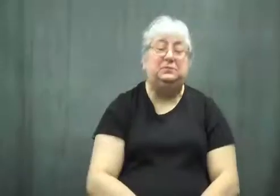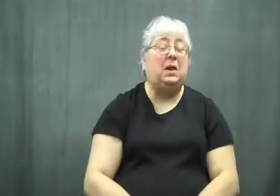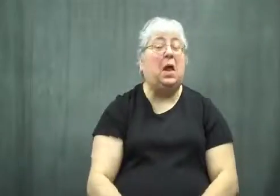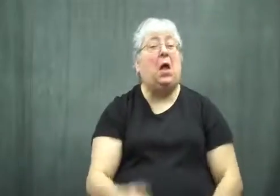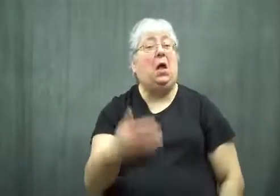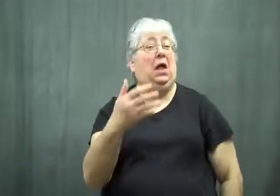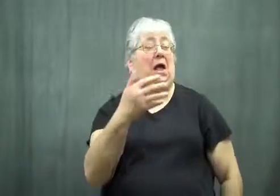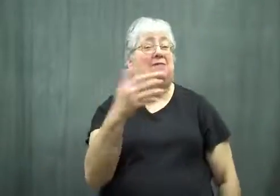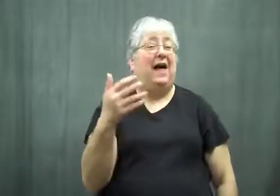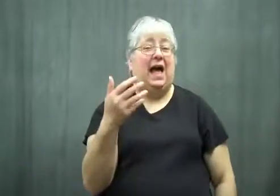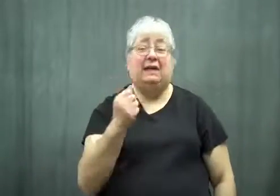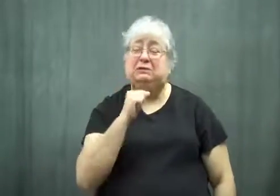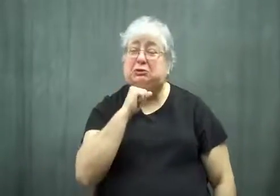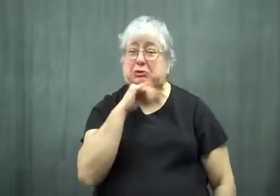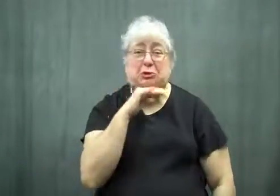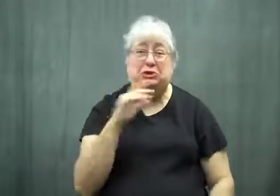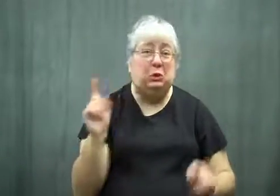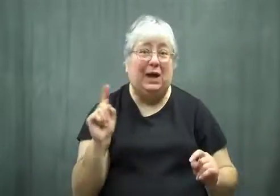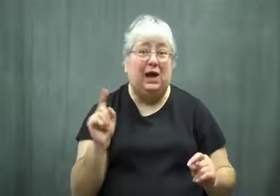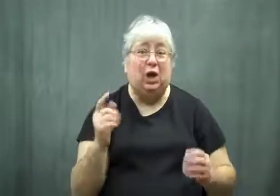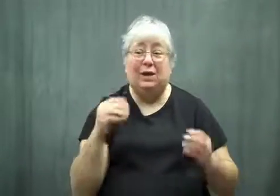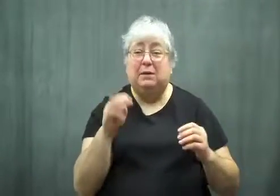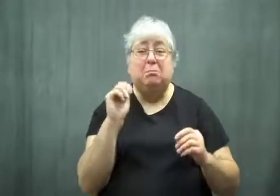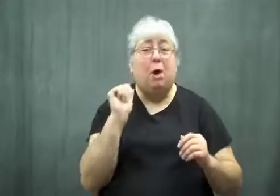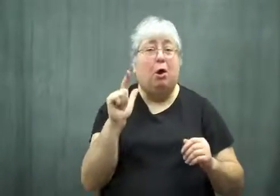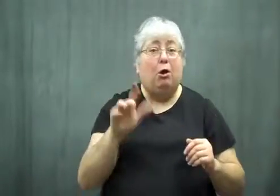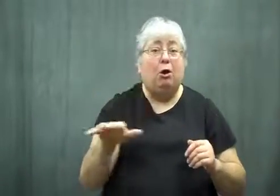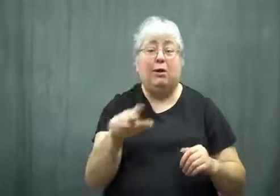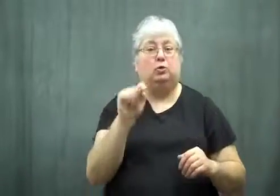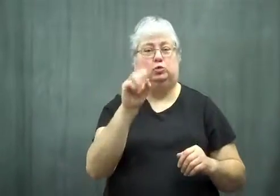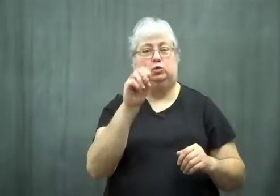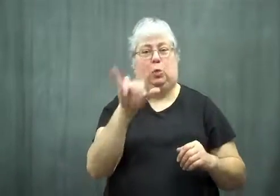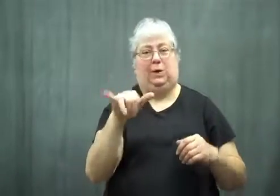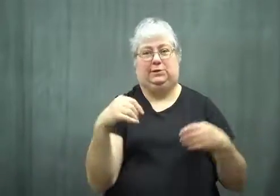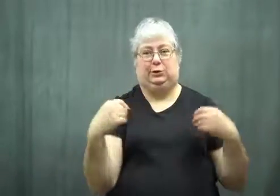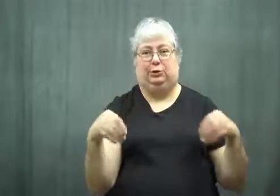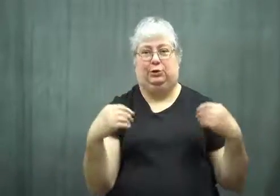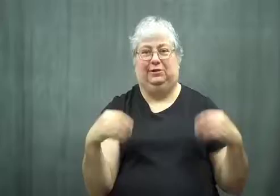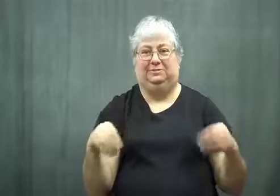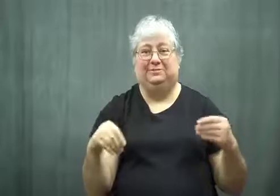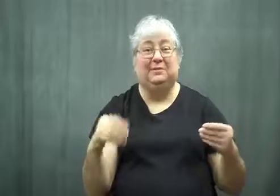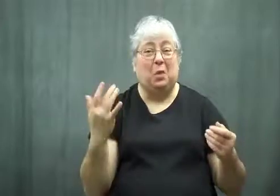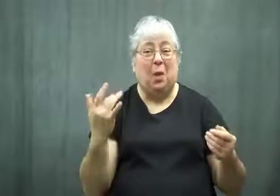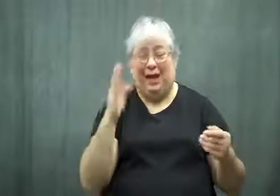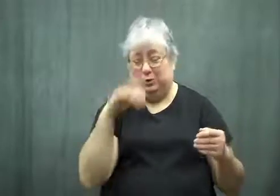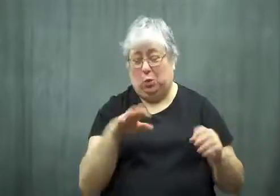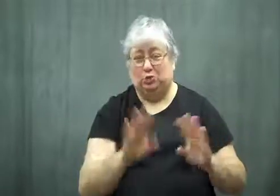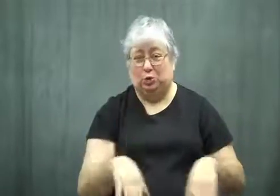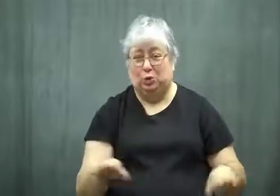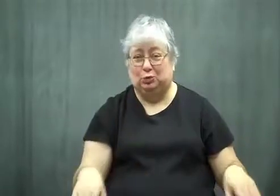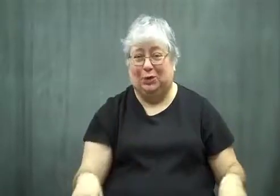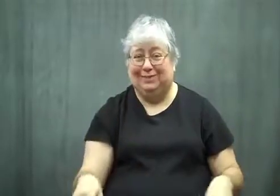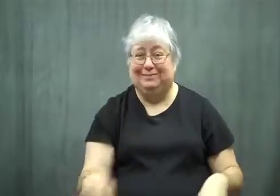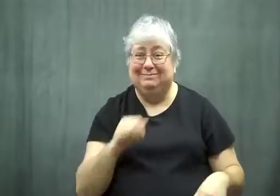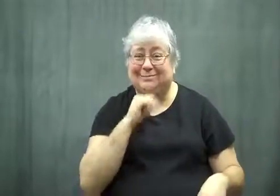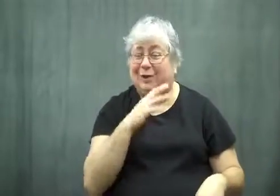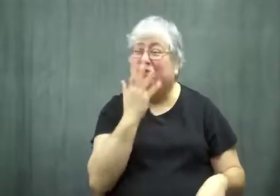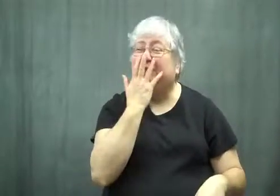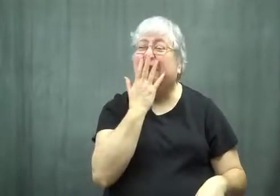The fifth dirtiest place in the mall is the toy store.